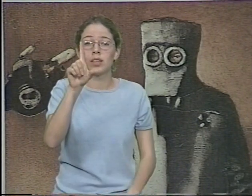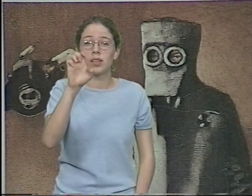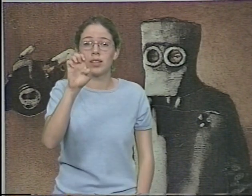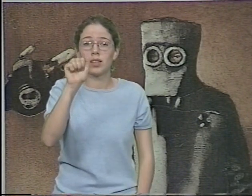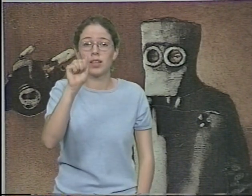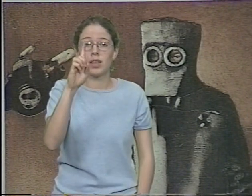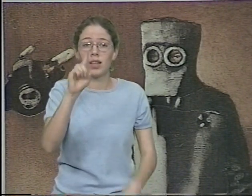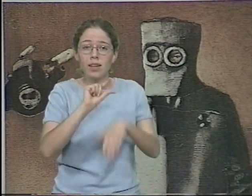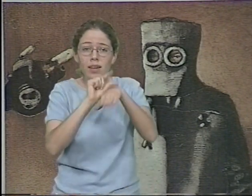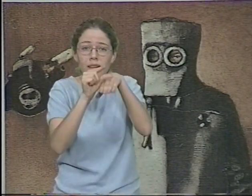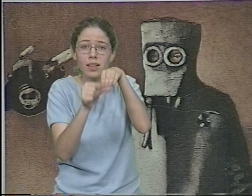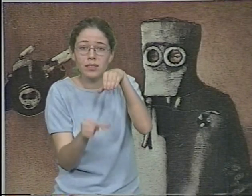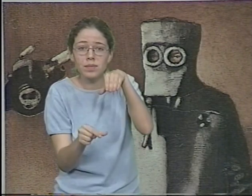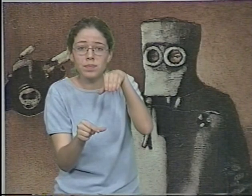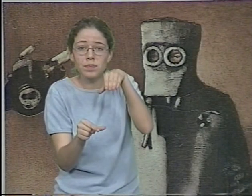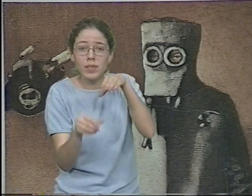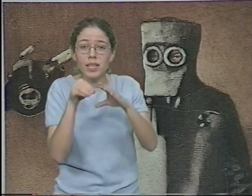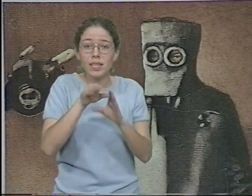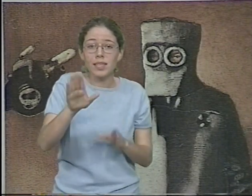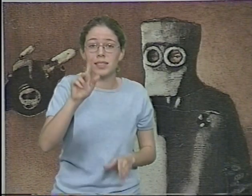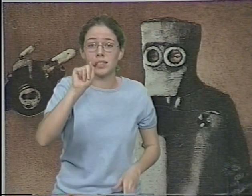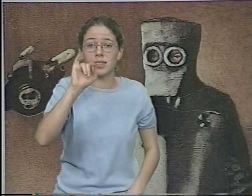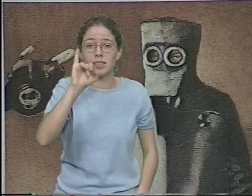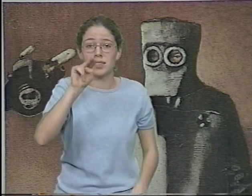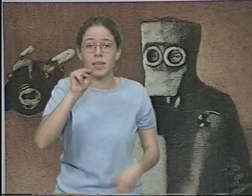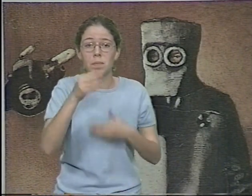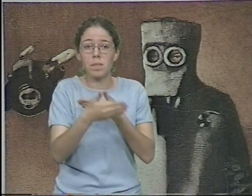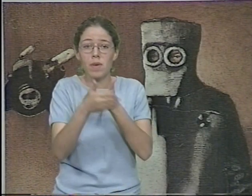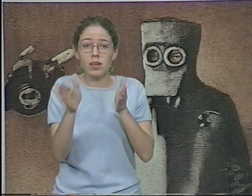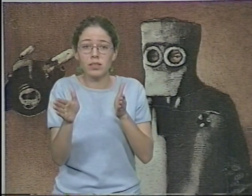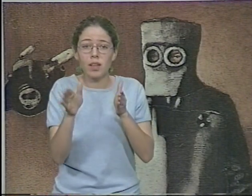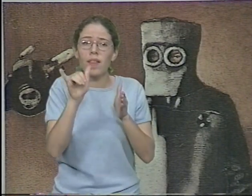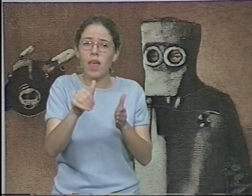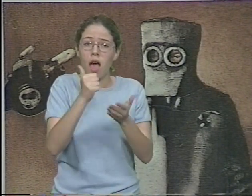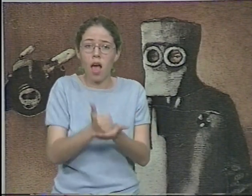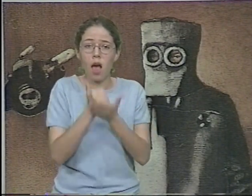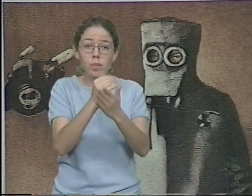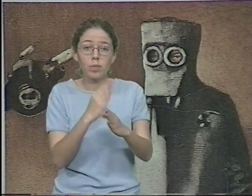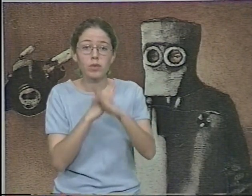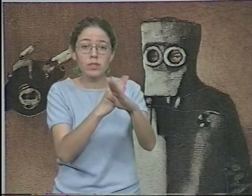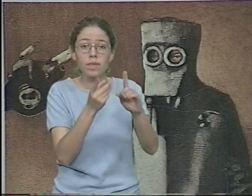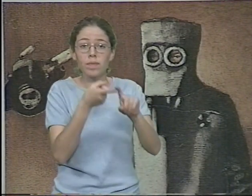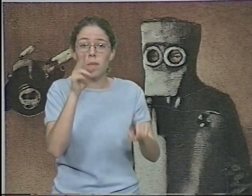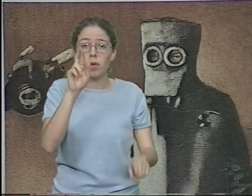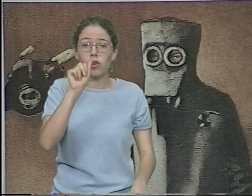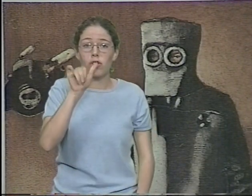used a lead lining in his tin box, which had protected him against the rays.